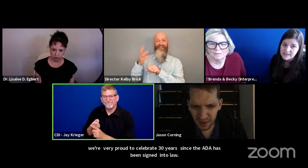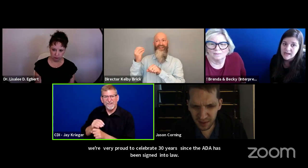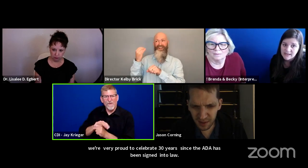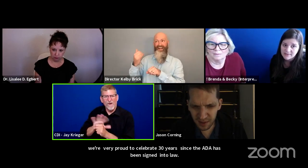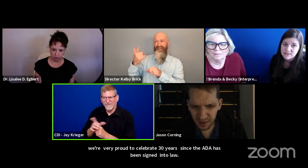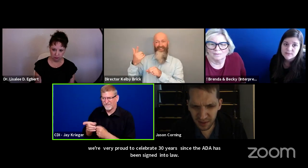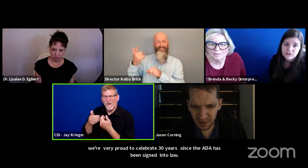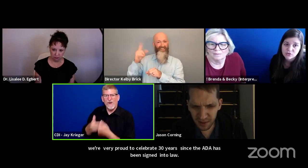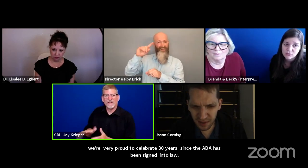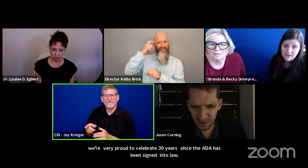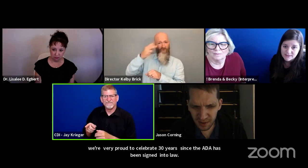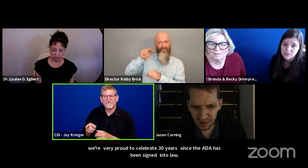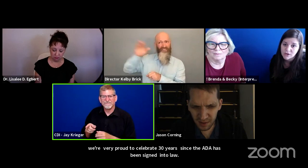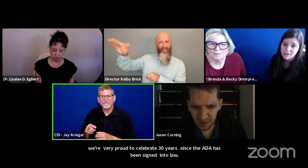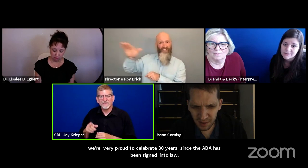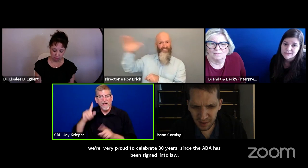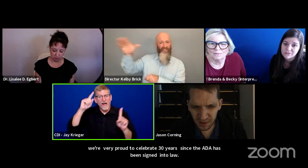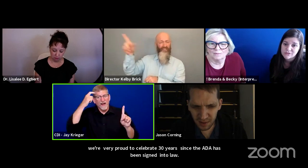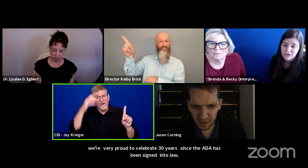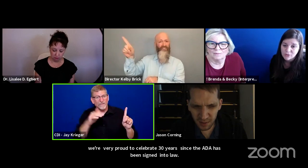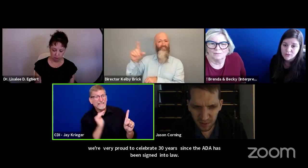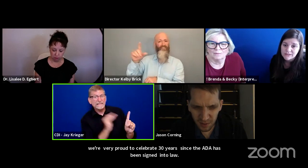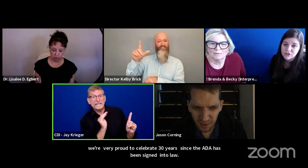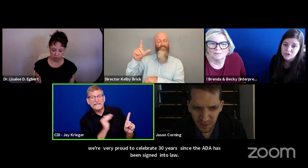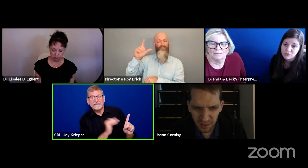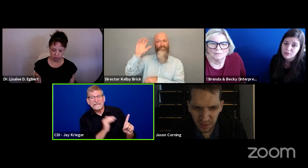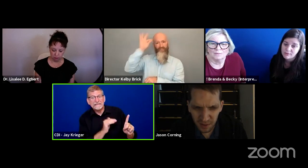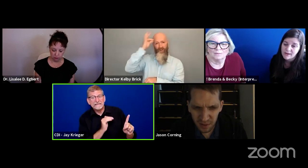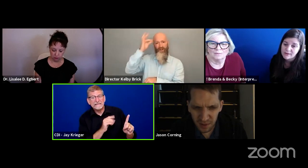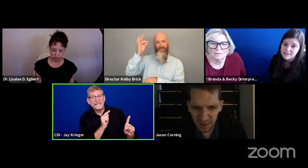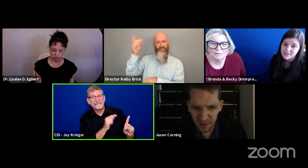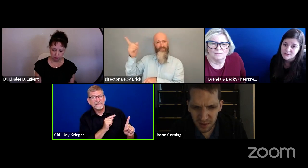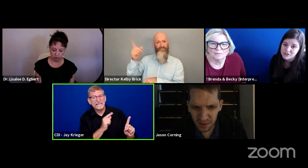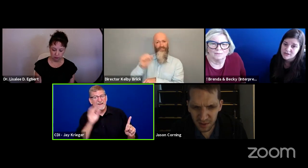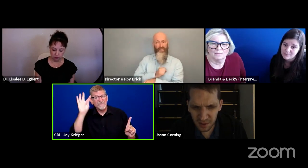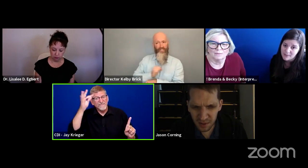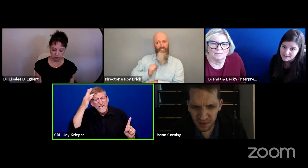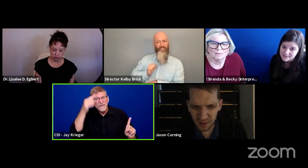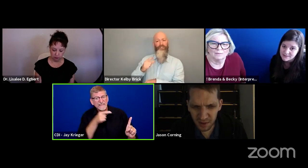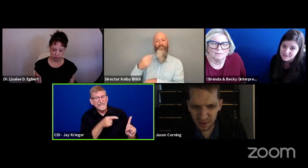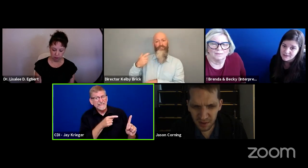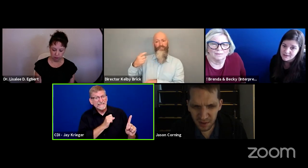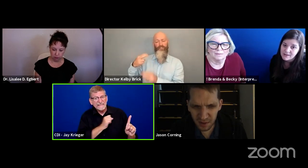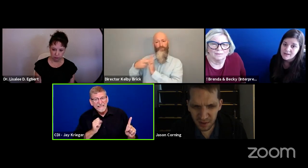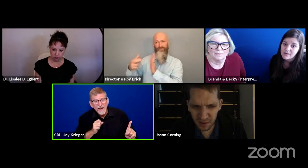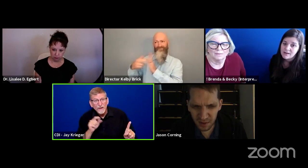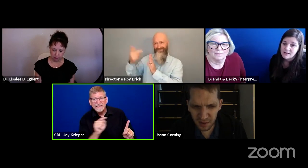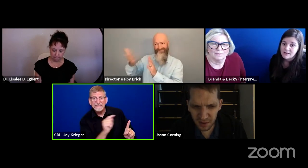Again, this was in direct correlation to coronavirus and the budgetary impact.